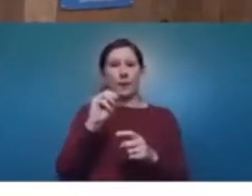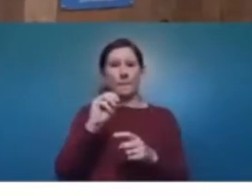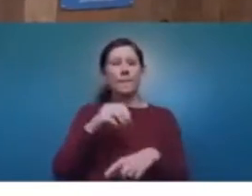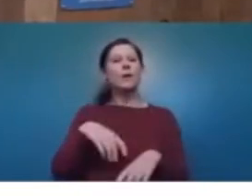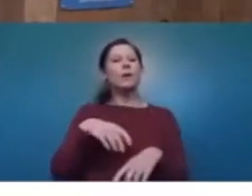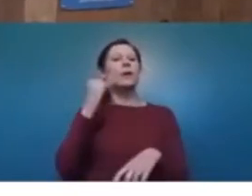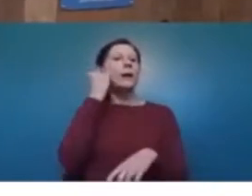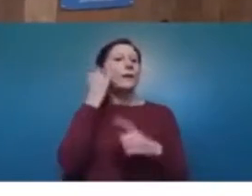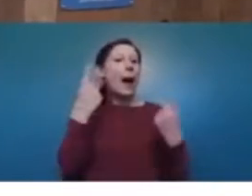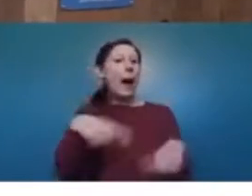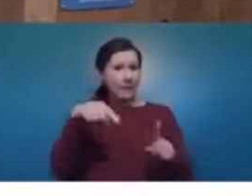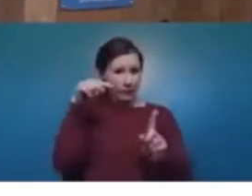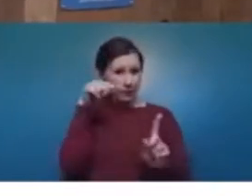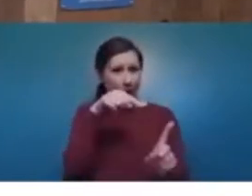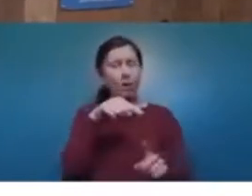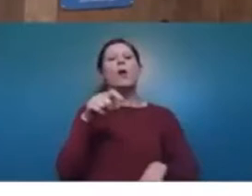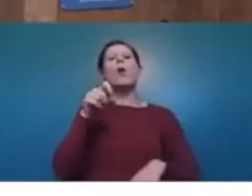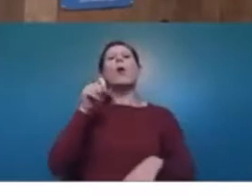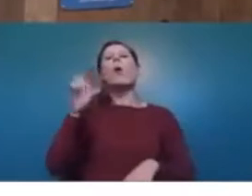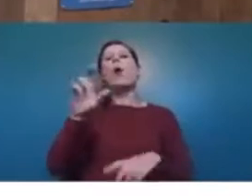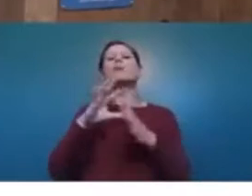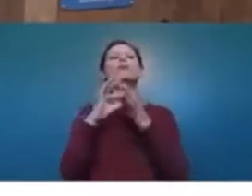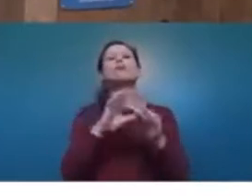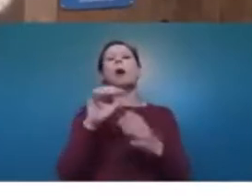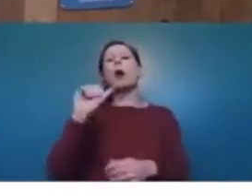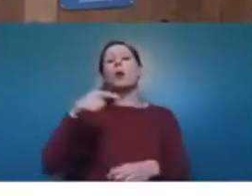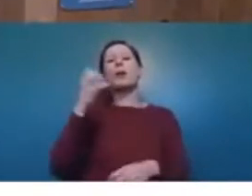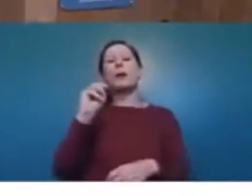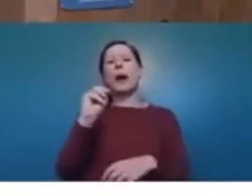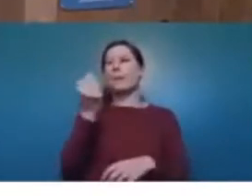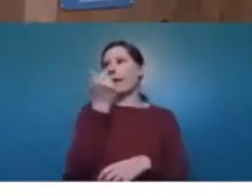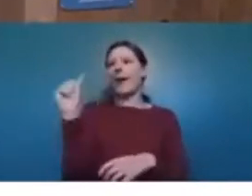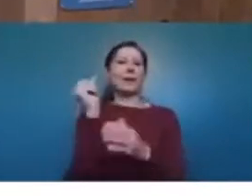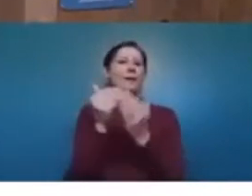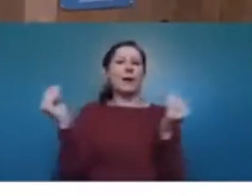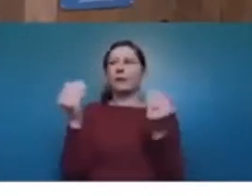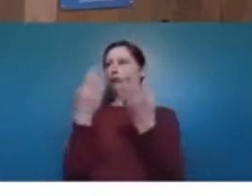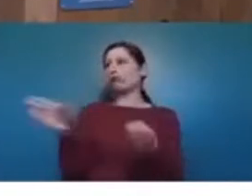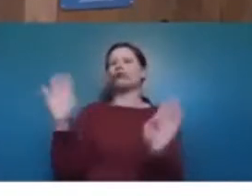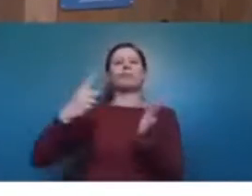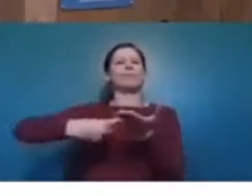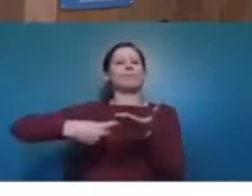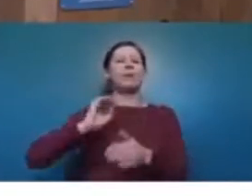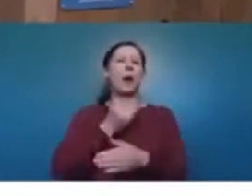happened at the Aquarium, or could be related to the Aquarium was fair game. So our general guideline was that